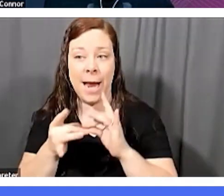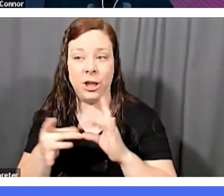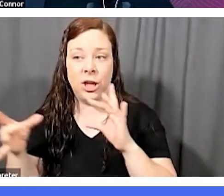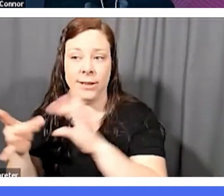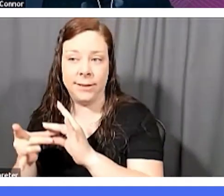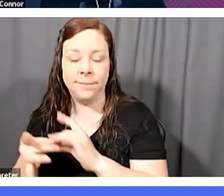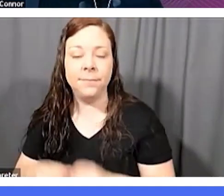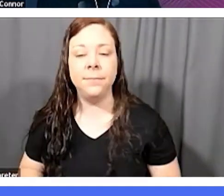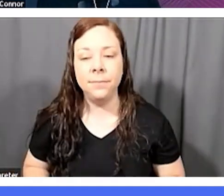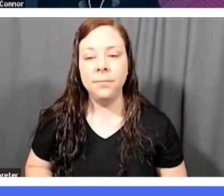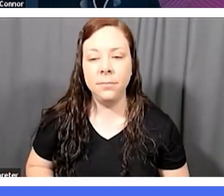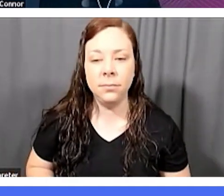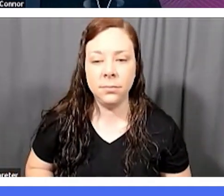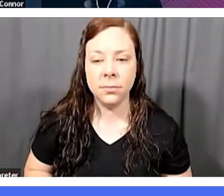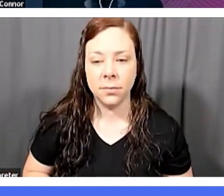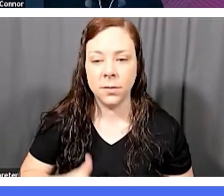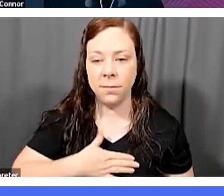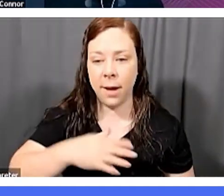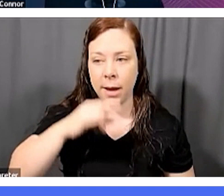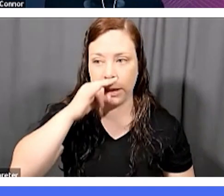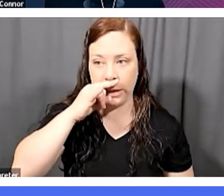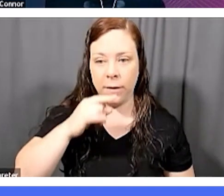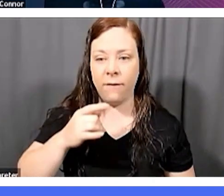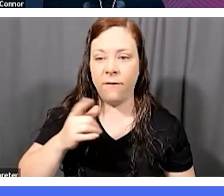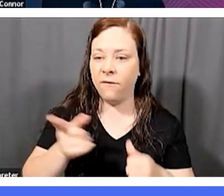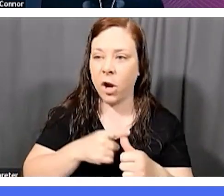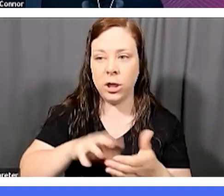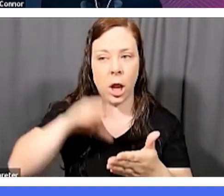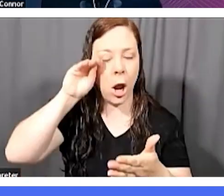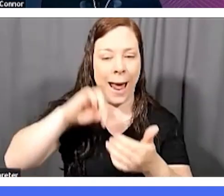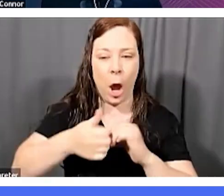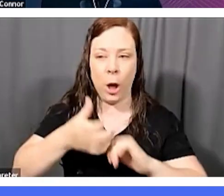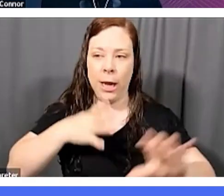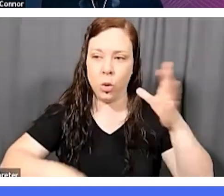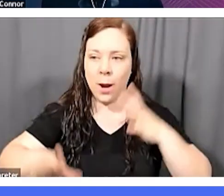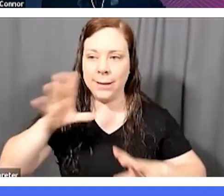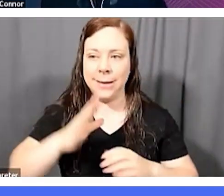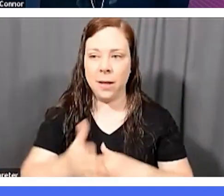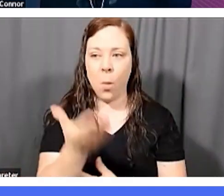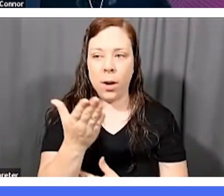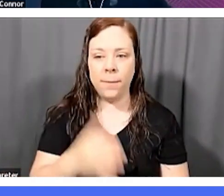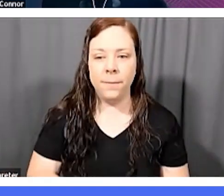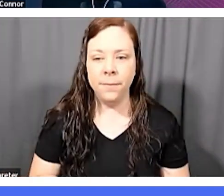So when my kiddo was first learning to get himself dressed in the morning and he would listen to the Amazon device